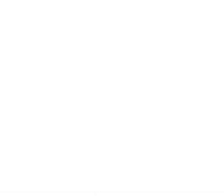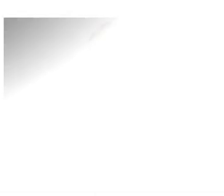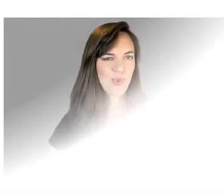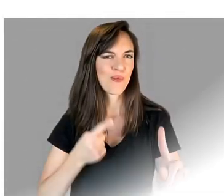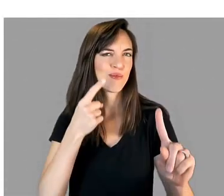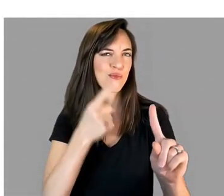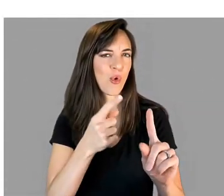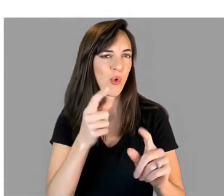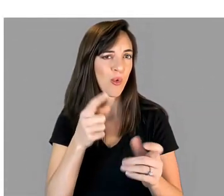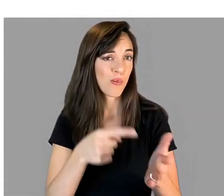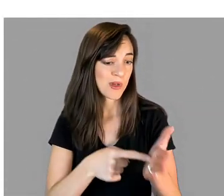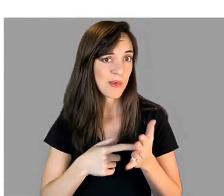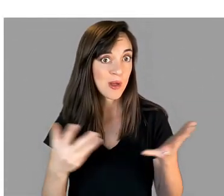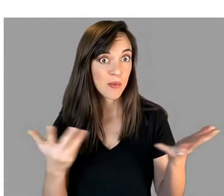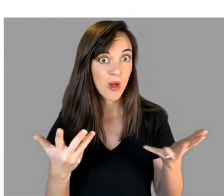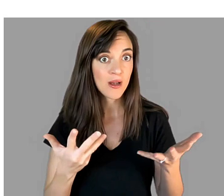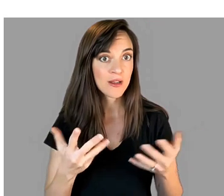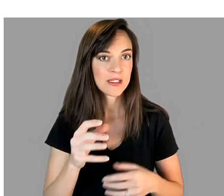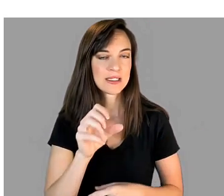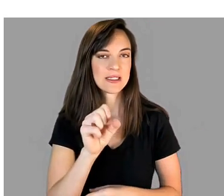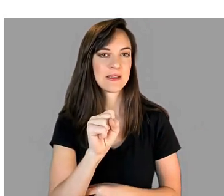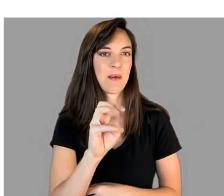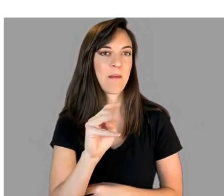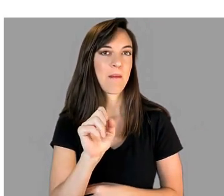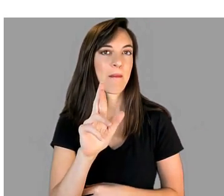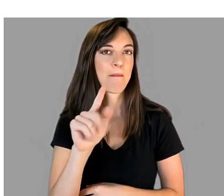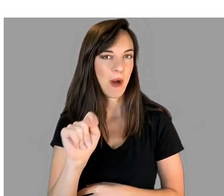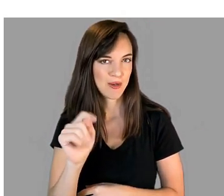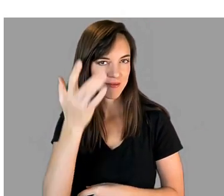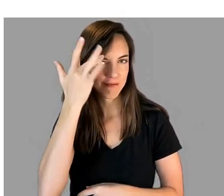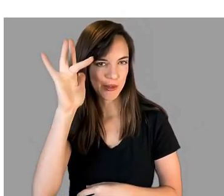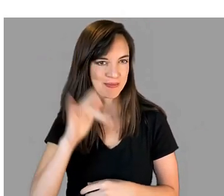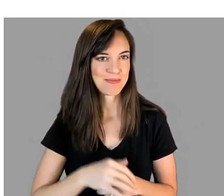But what does a good goal look like? Goals must be SMART.